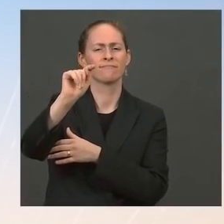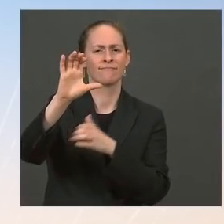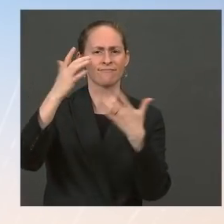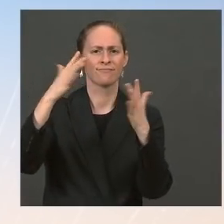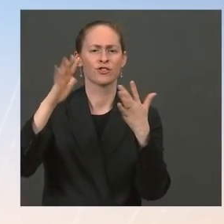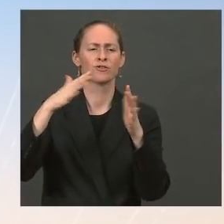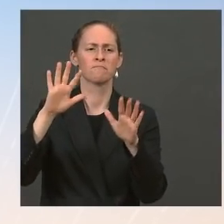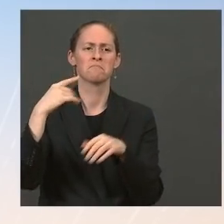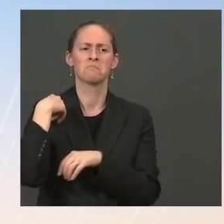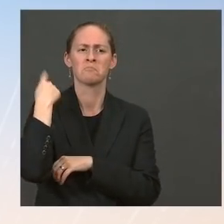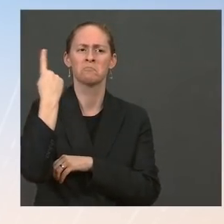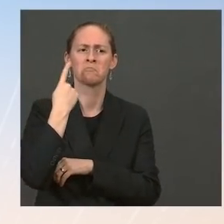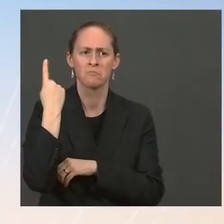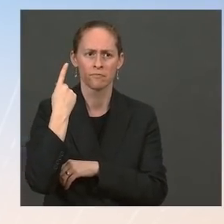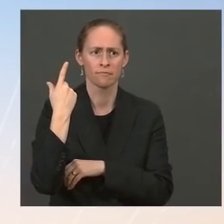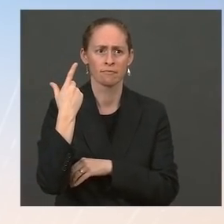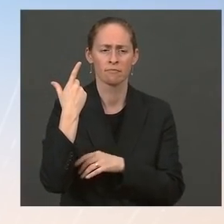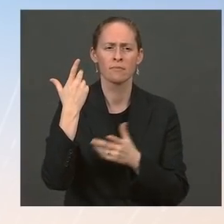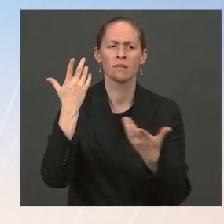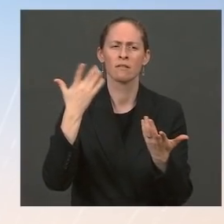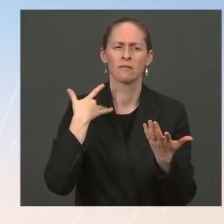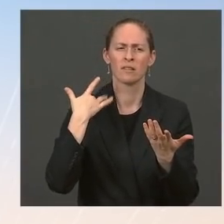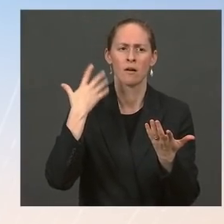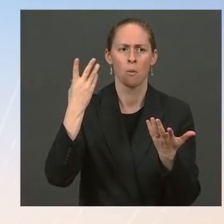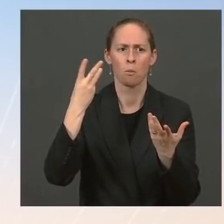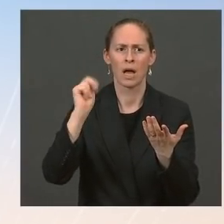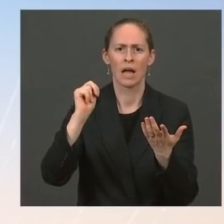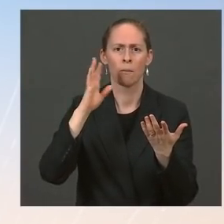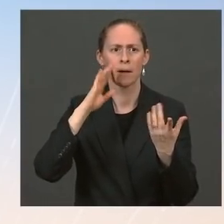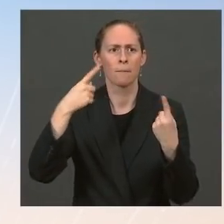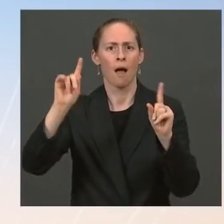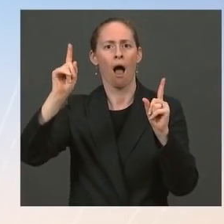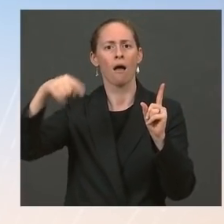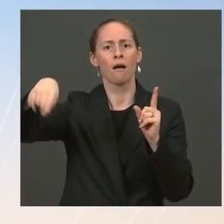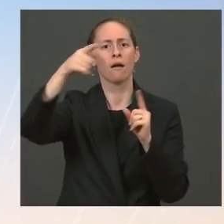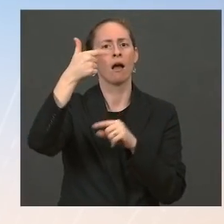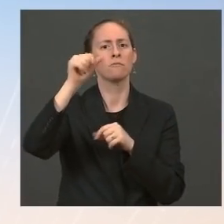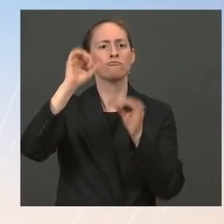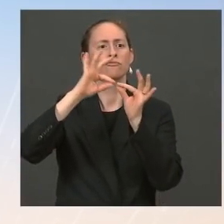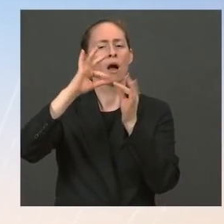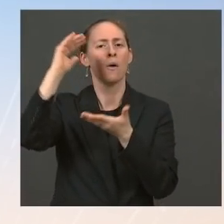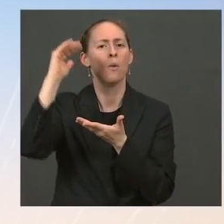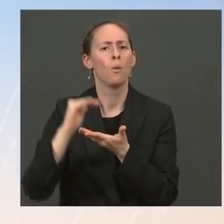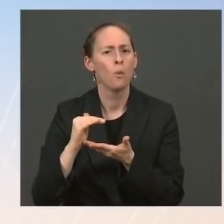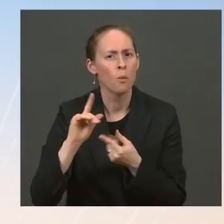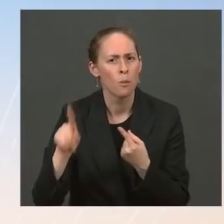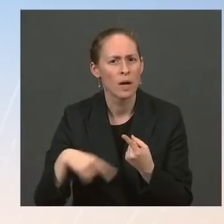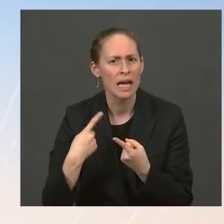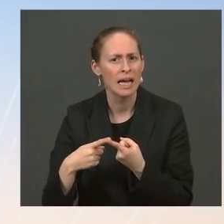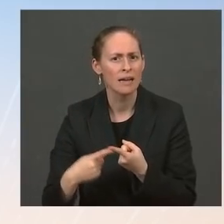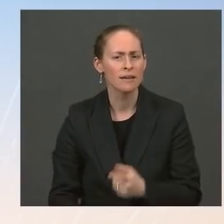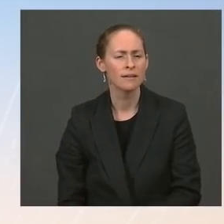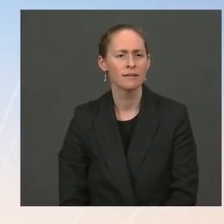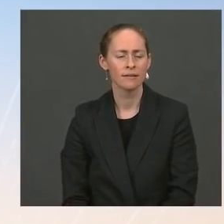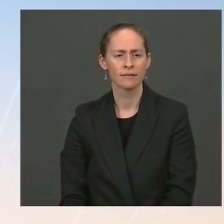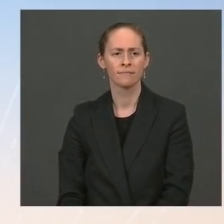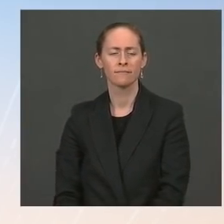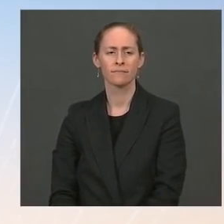Ms. Psaki: Well, I think what we're looking at here is highlighting and elevating an issue that should be pretty apparent to people across the country.